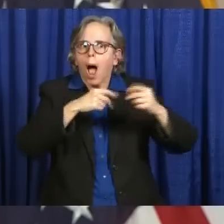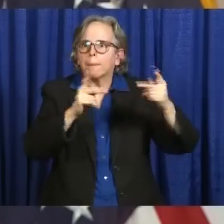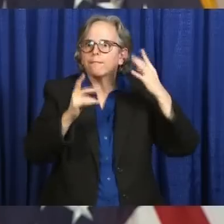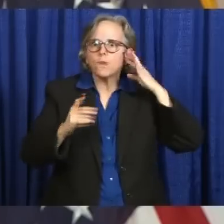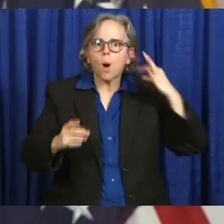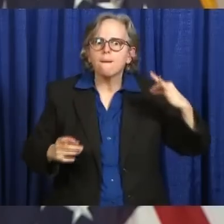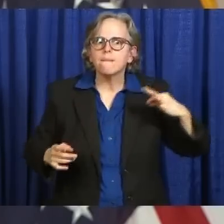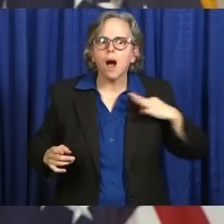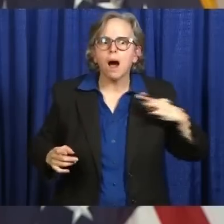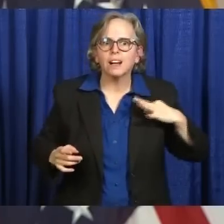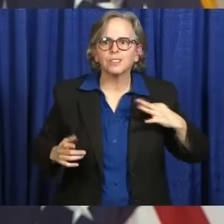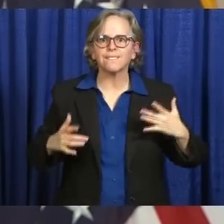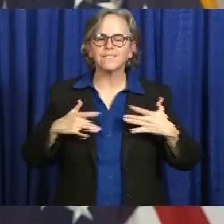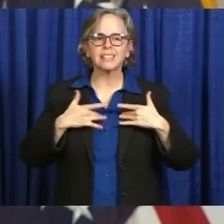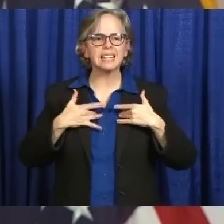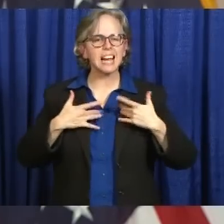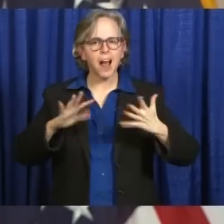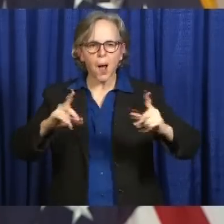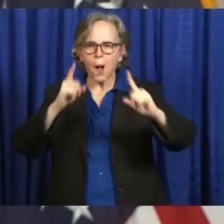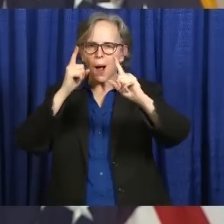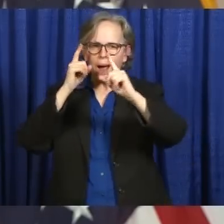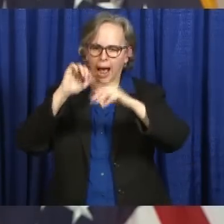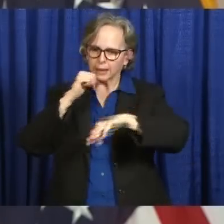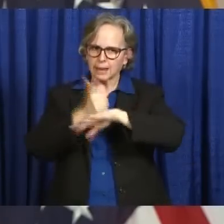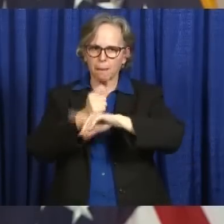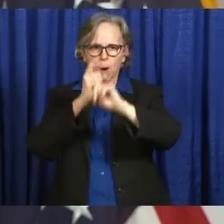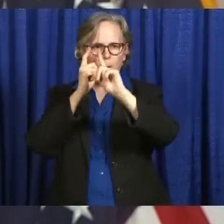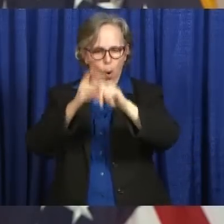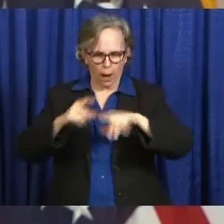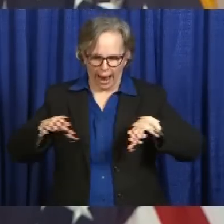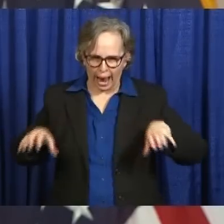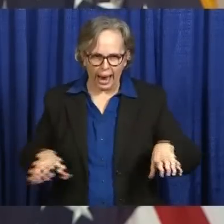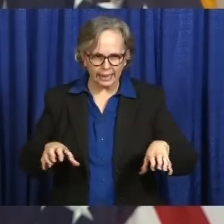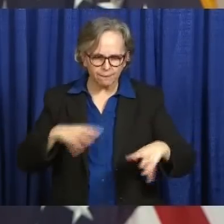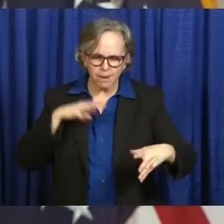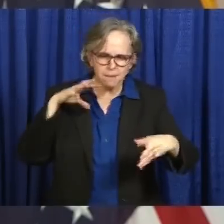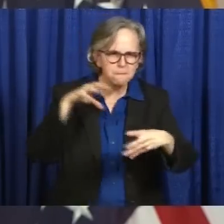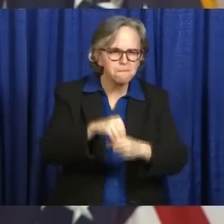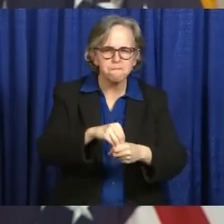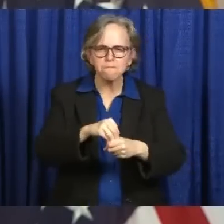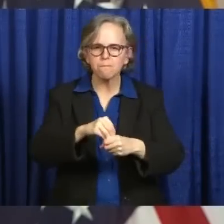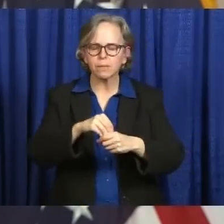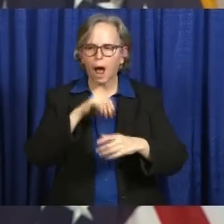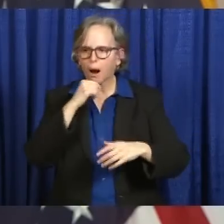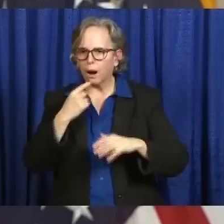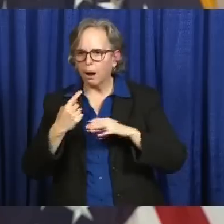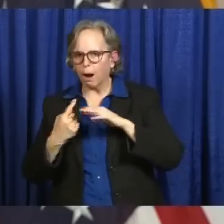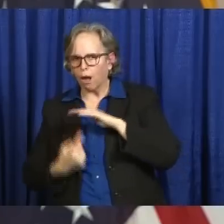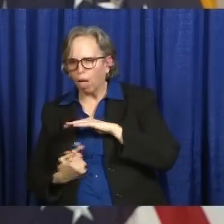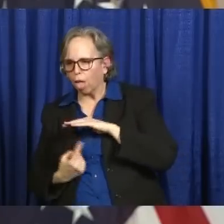YOU CAN CREATE SPACE IN YOUR HOME TO CREATE OPPORTUNITIES FOR